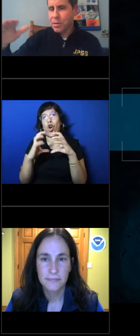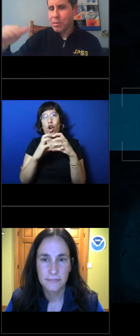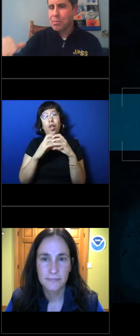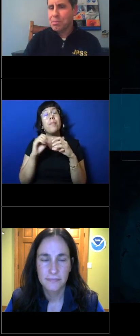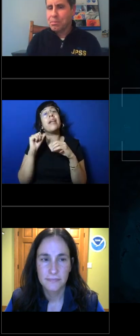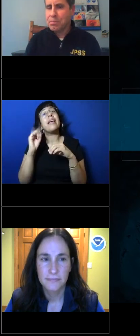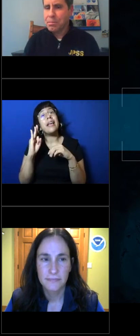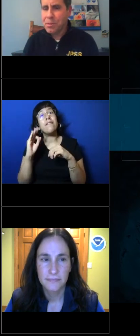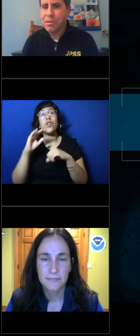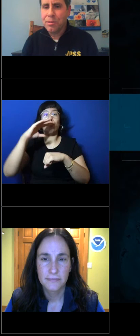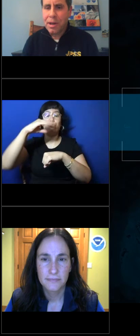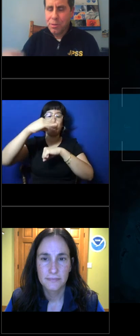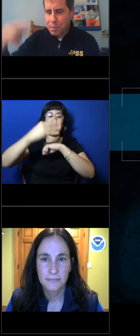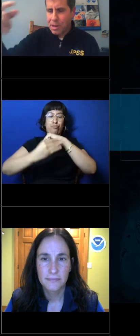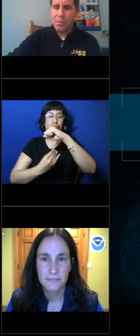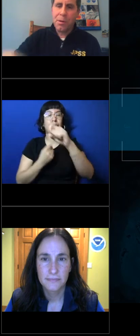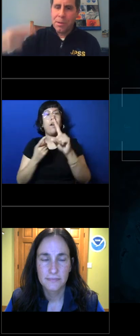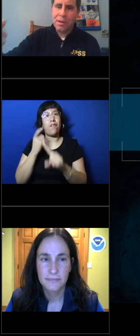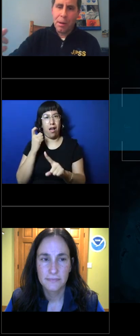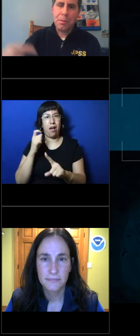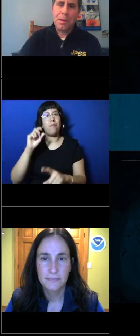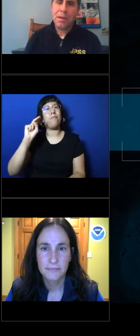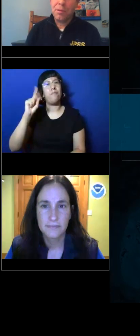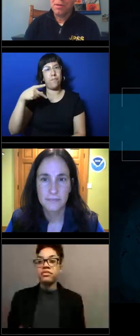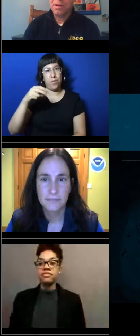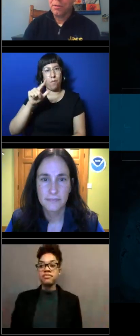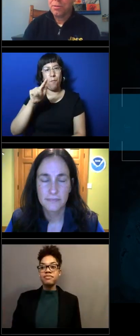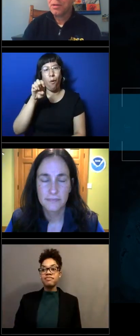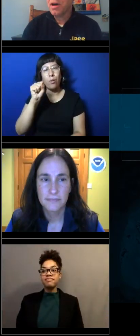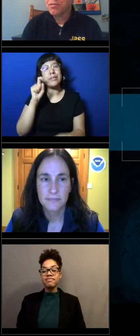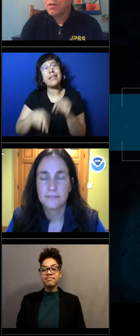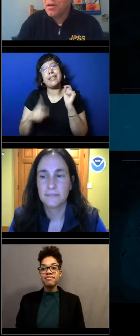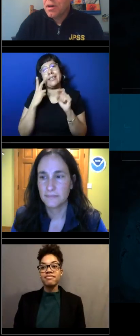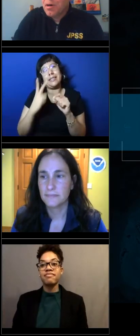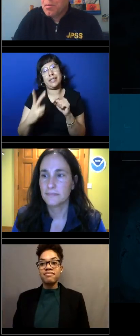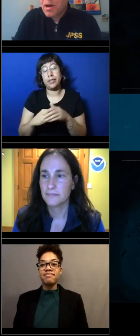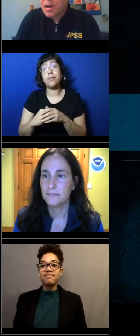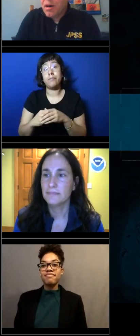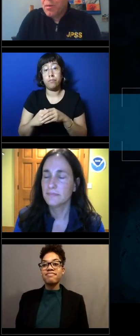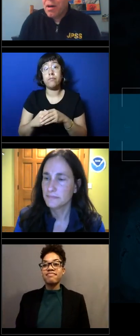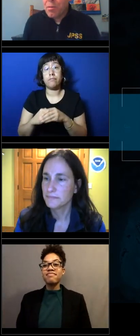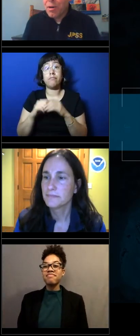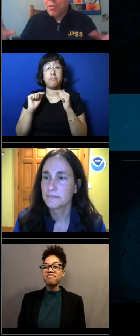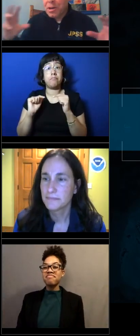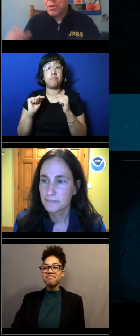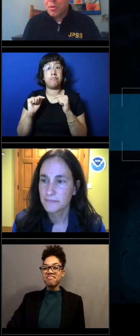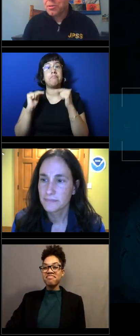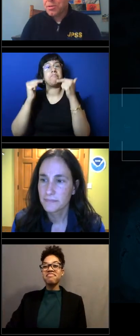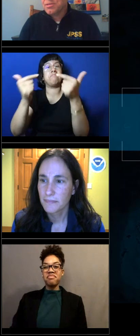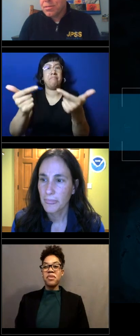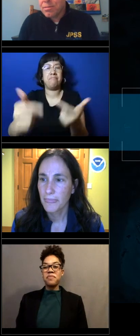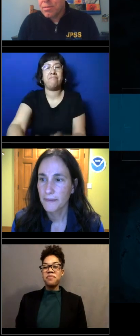So that's the only disadvantage, but that's why we compliment them with the Leo spacecraft. But right now, one over each coast.